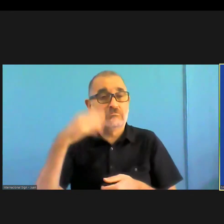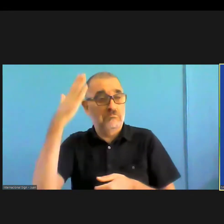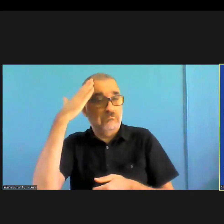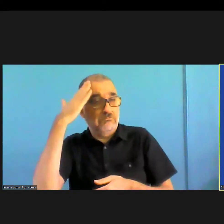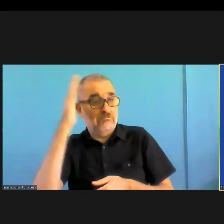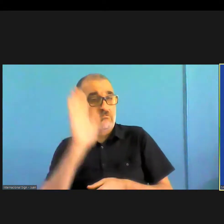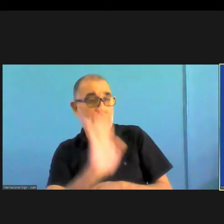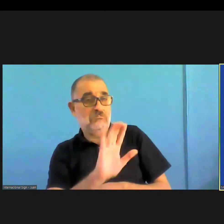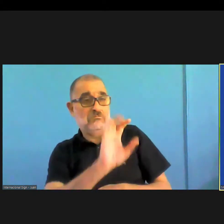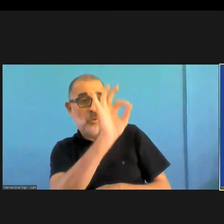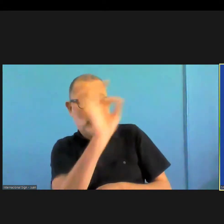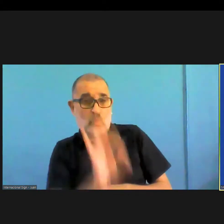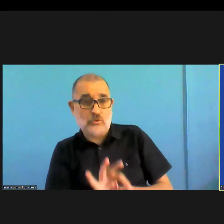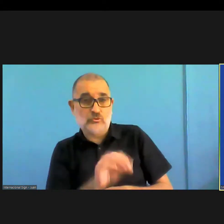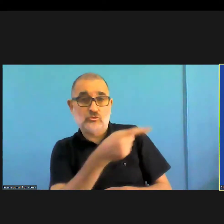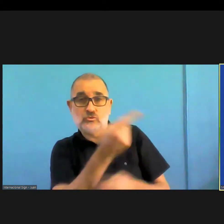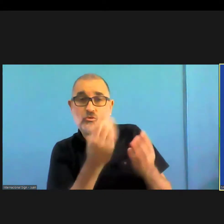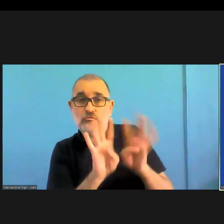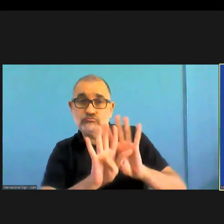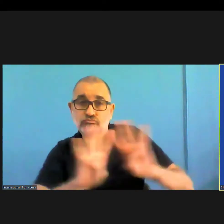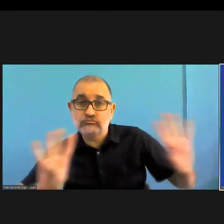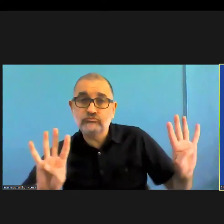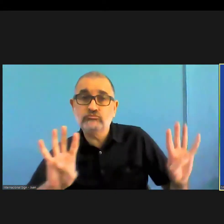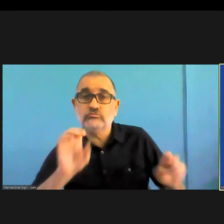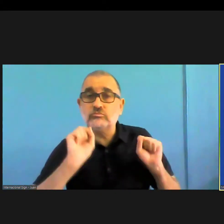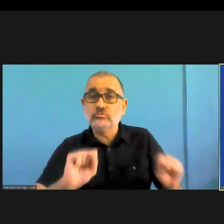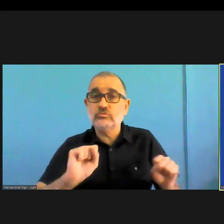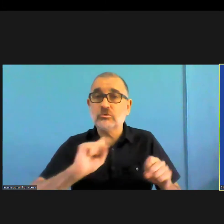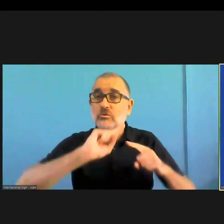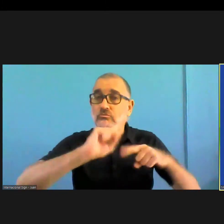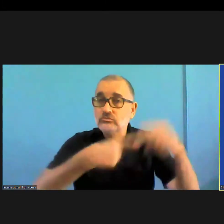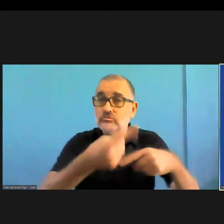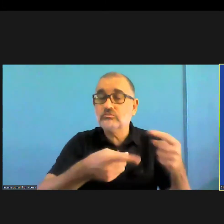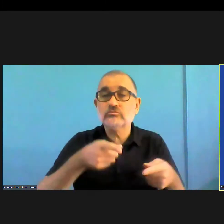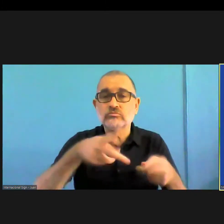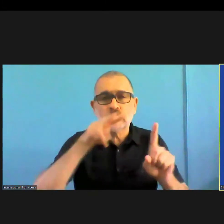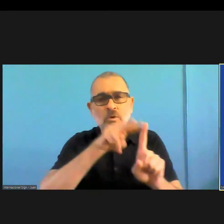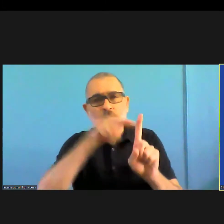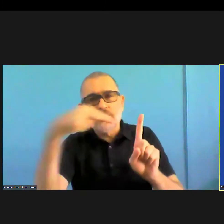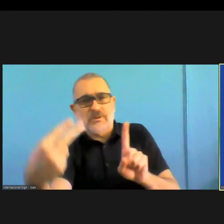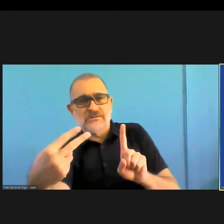And I would like to start perhaps with Dr. Hennis, to reflect a little bit on investment.